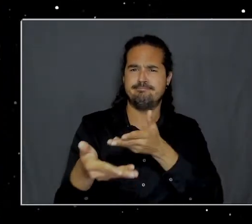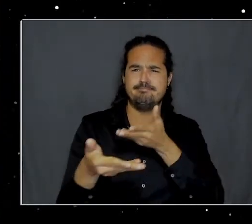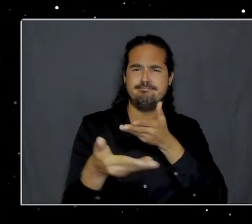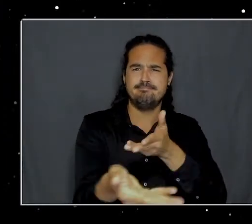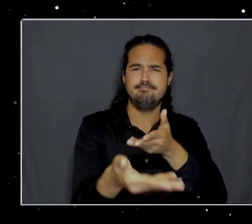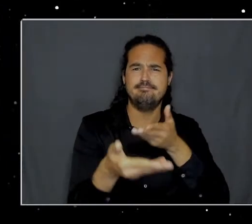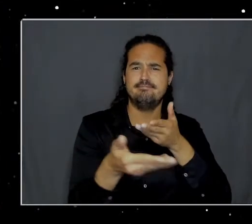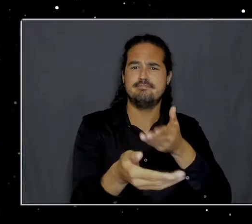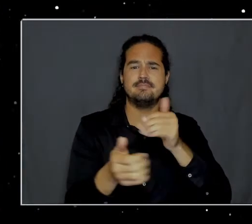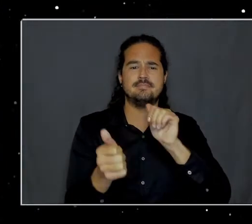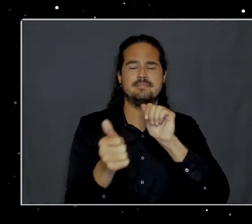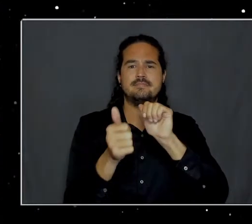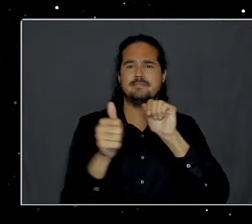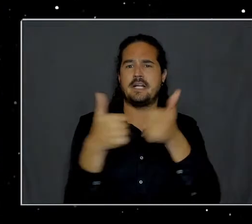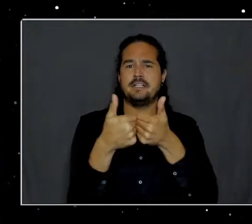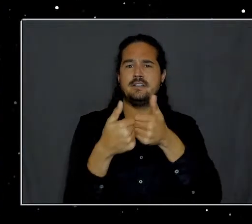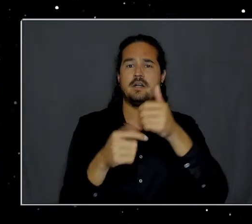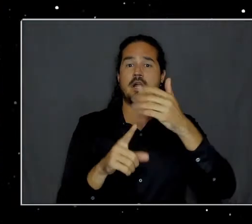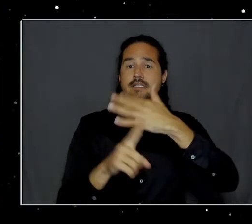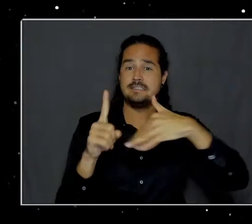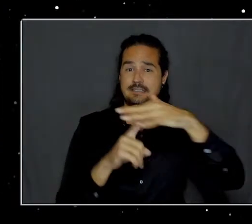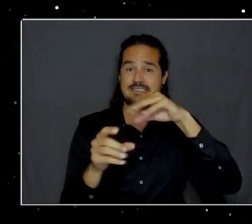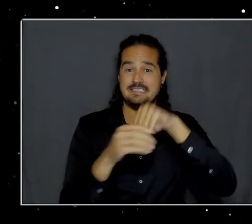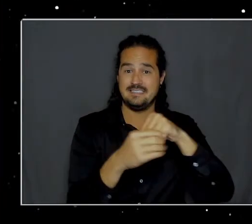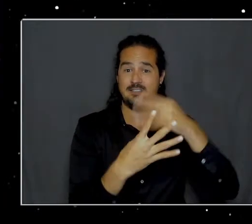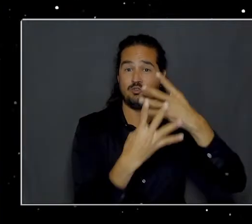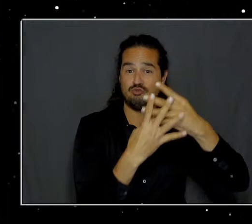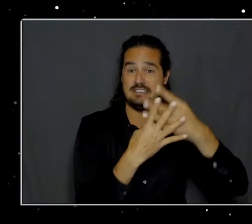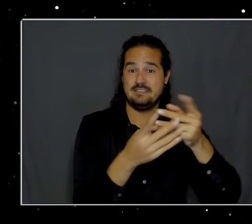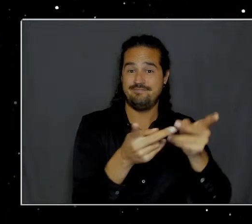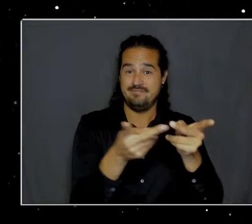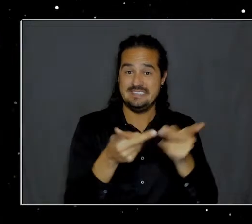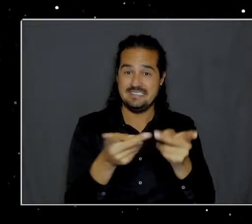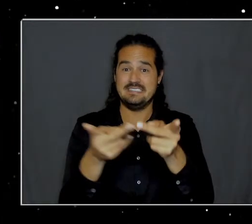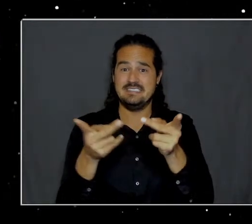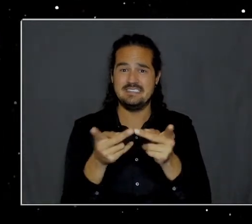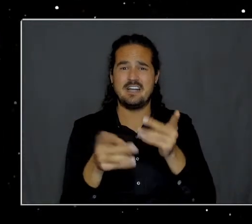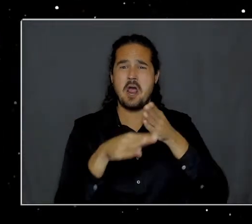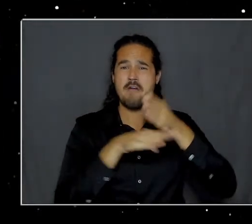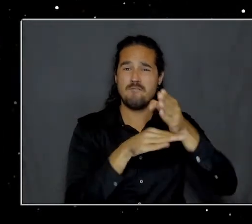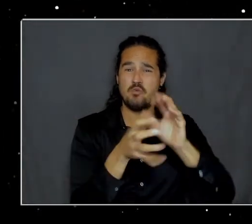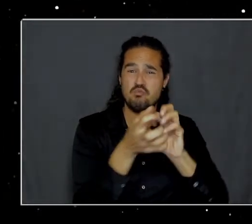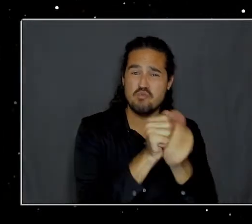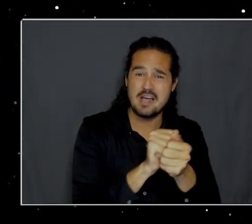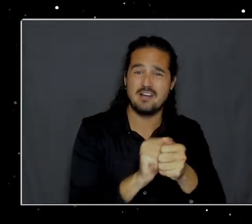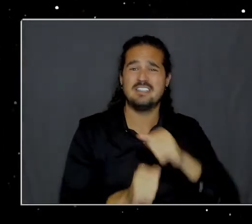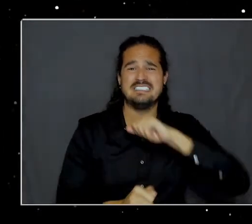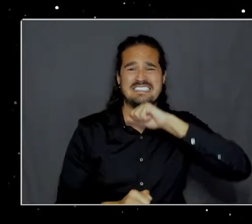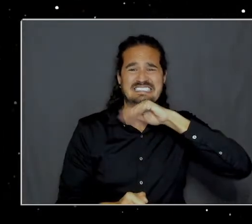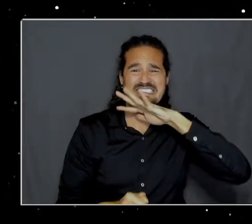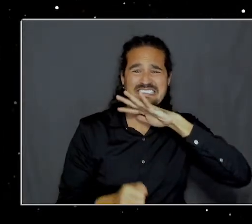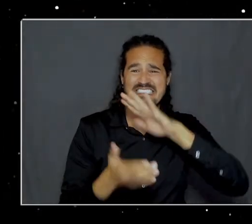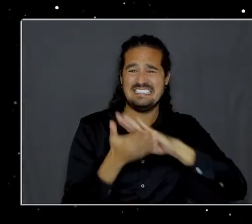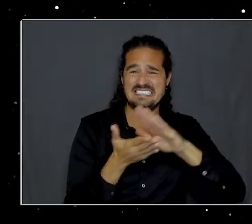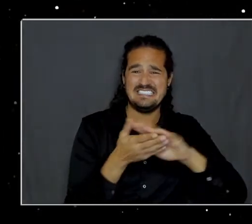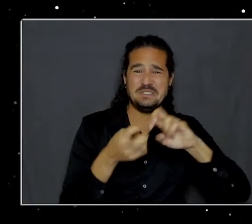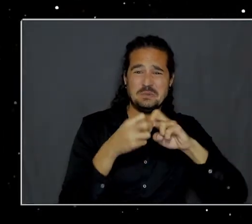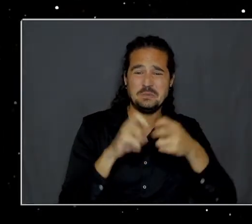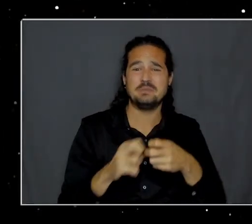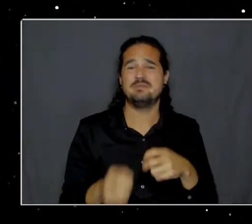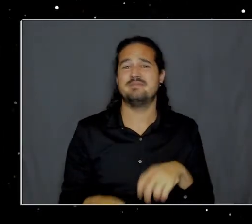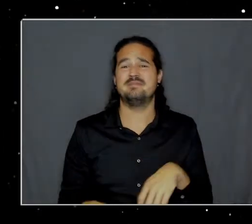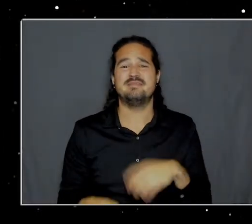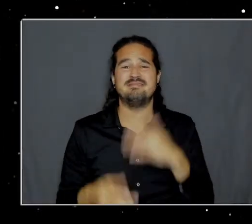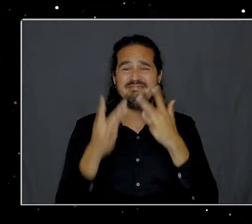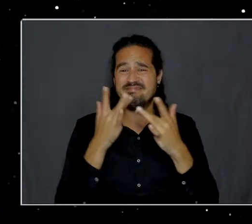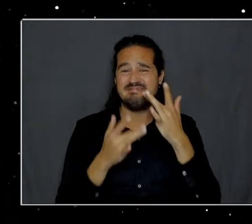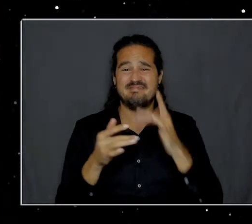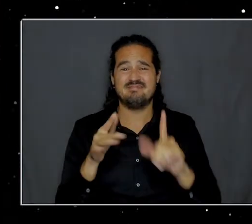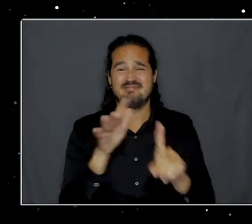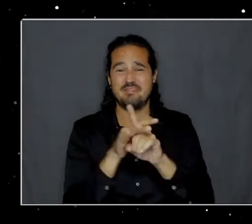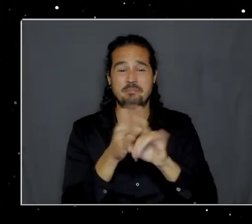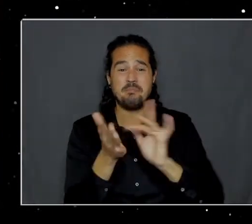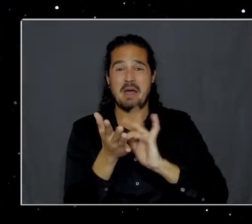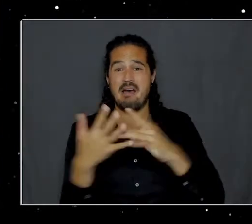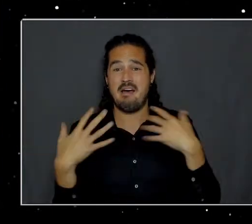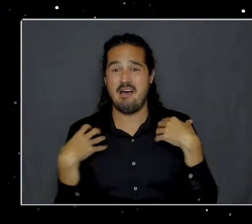CORRECTIONAL FACILITY.